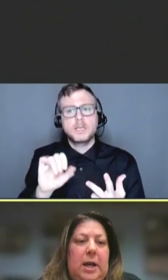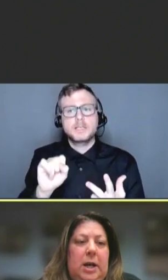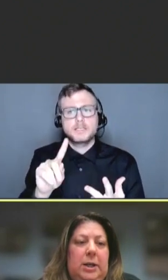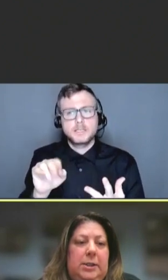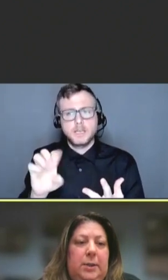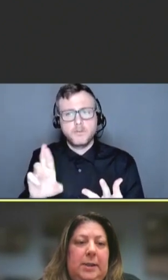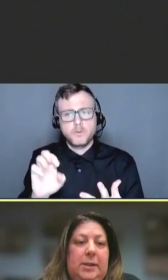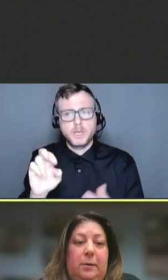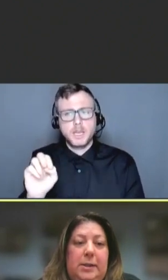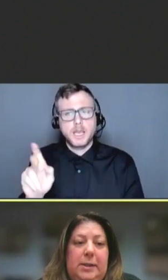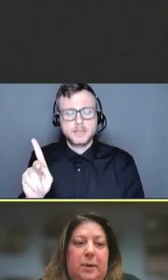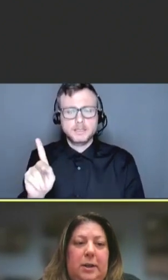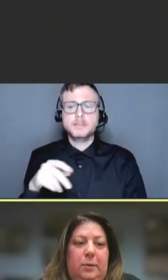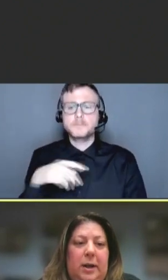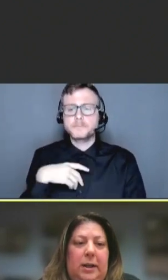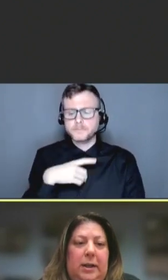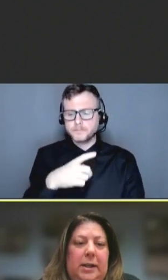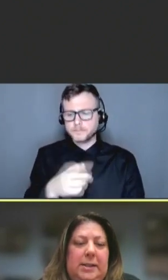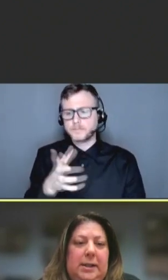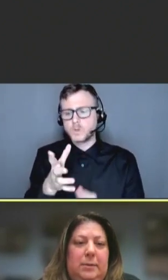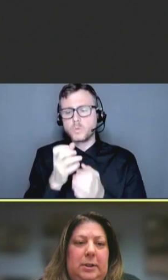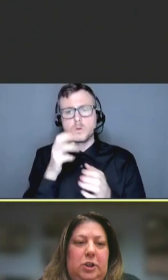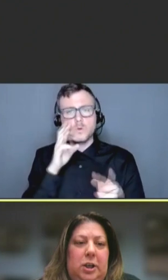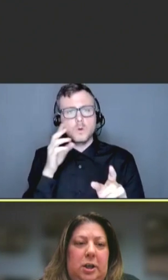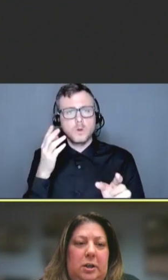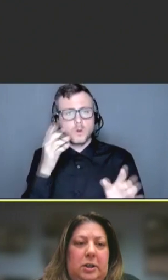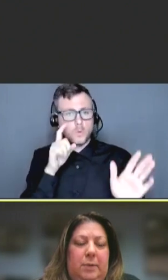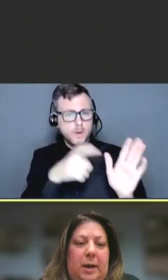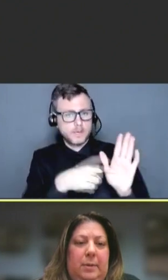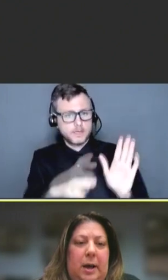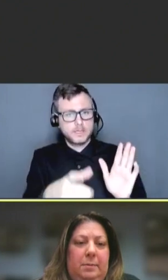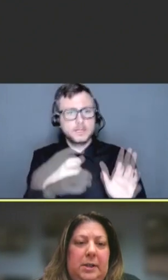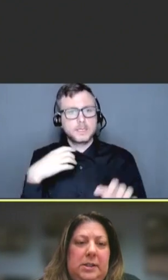Also, as always, I wanted to recognize the committee chair, Dr. Bob Hopkins,